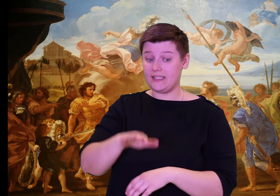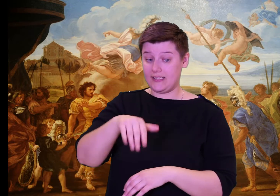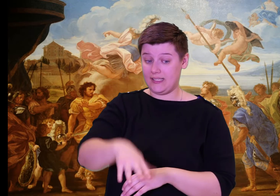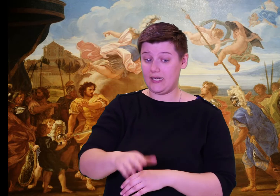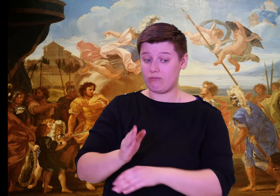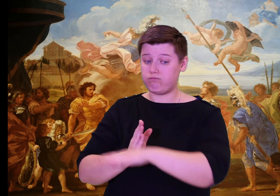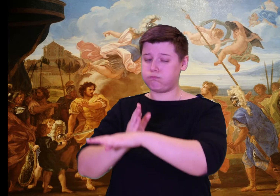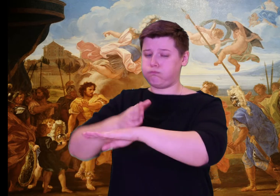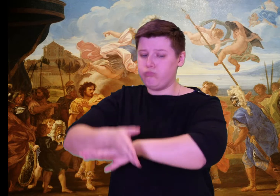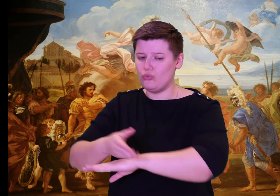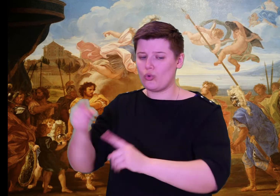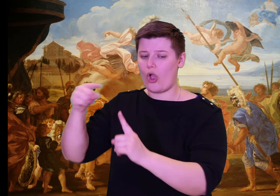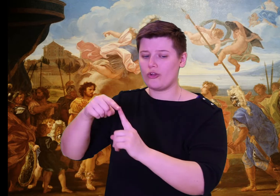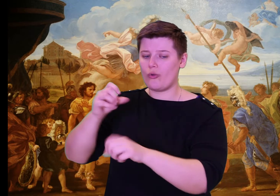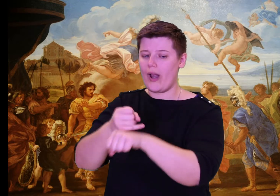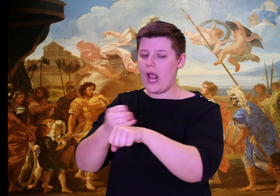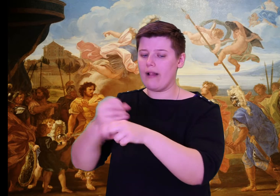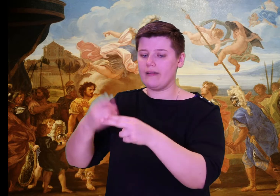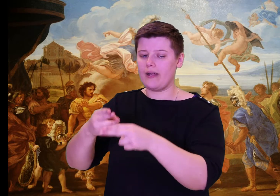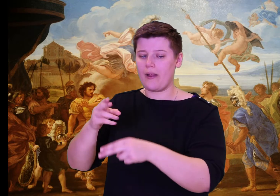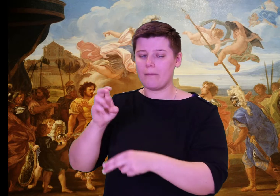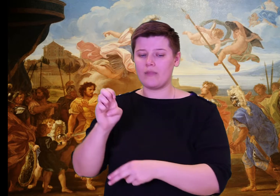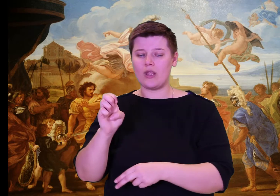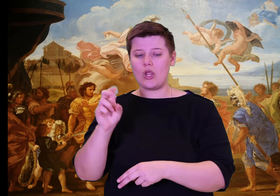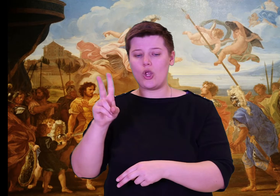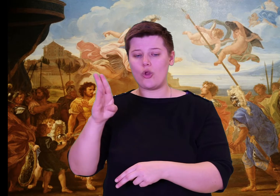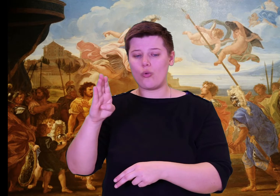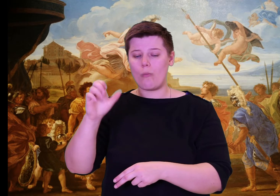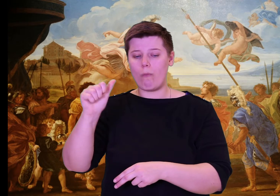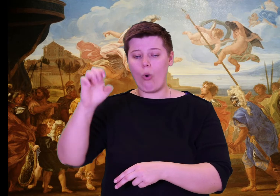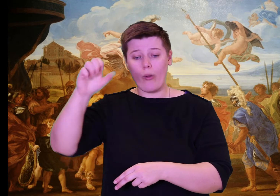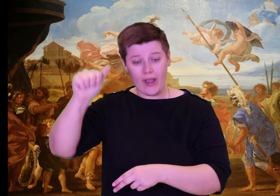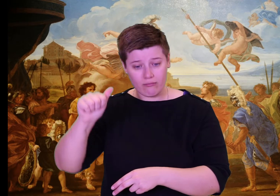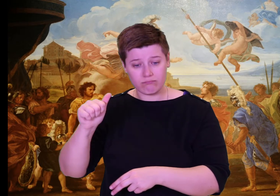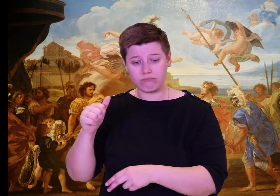Your father's plans were always flexible: